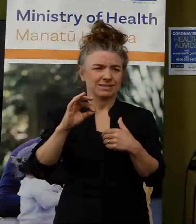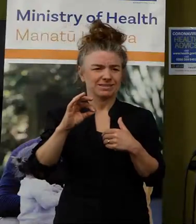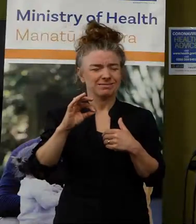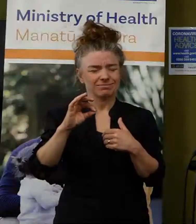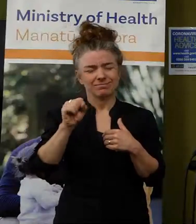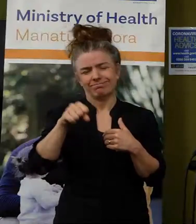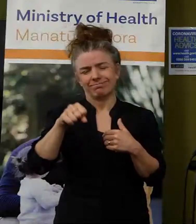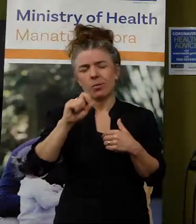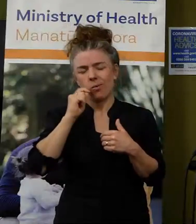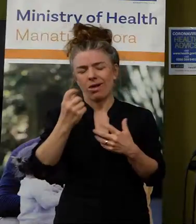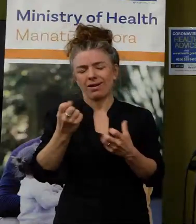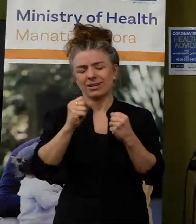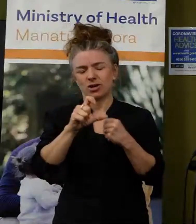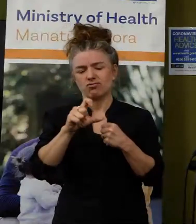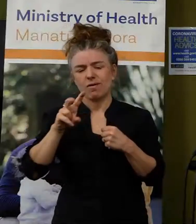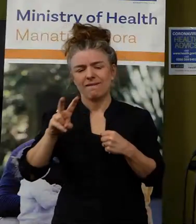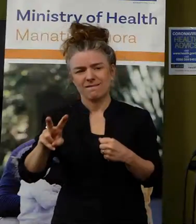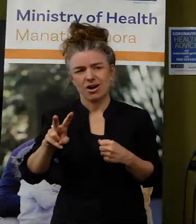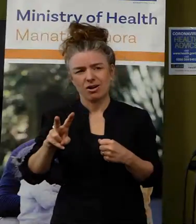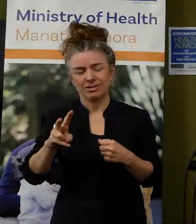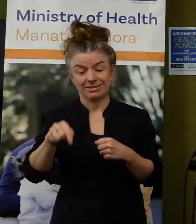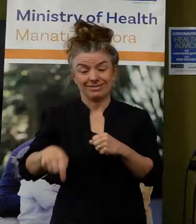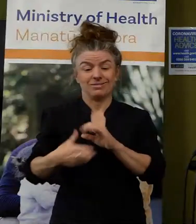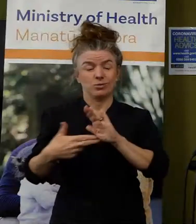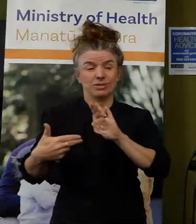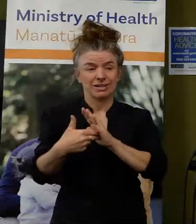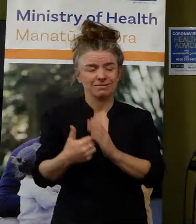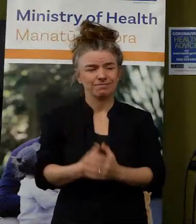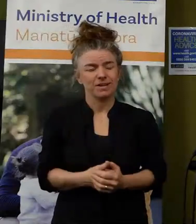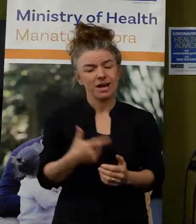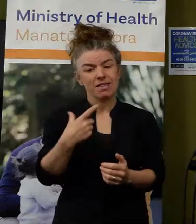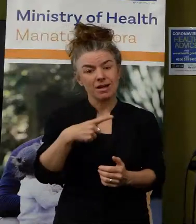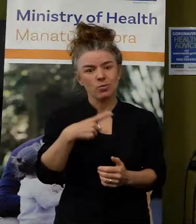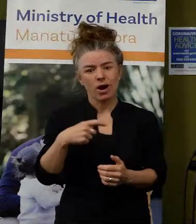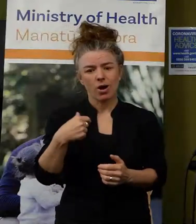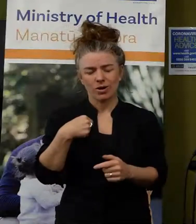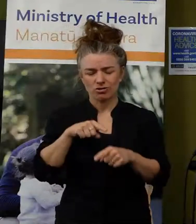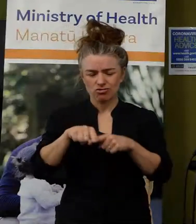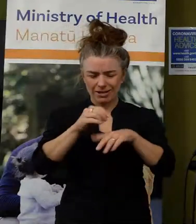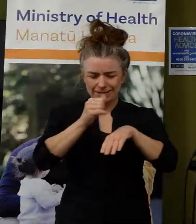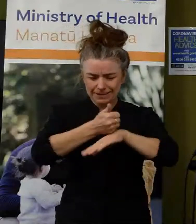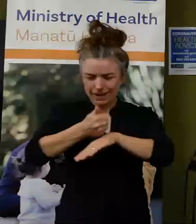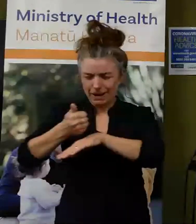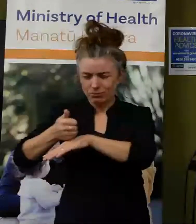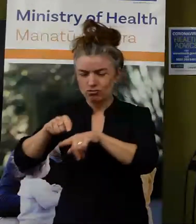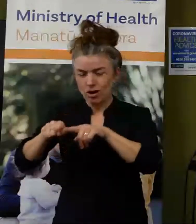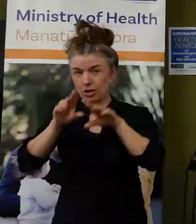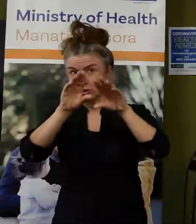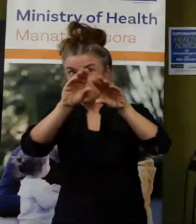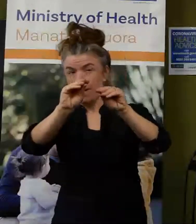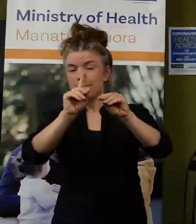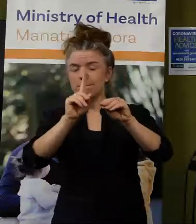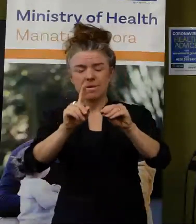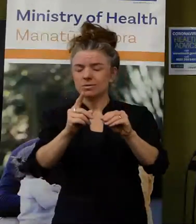is putting in place measures designed to prevent that happening in the meantime. So you're concerned that a COVID outbreak